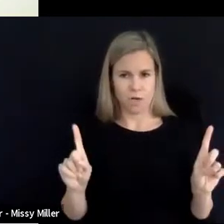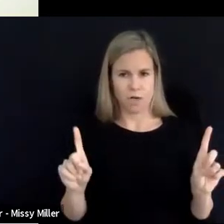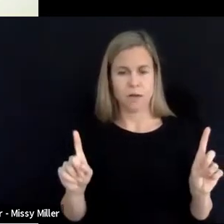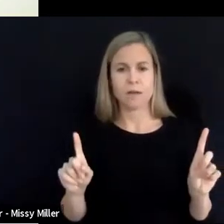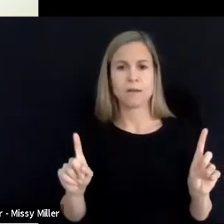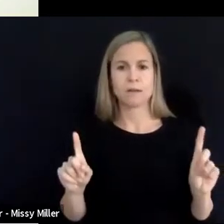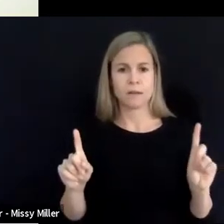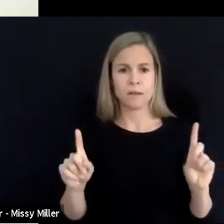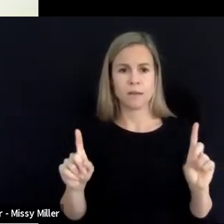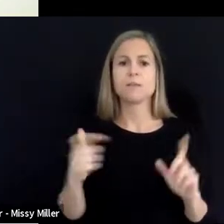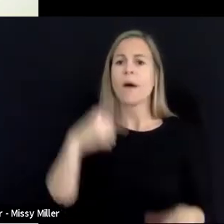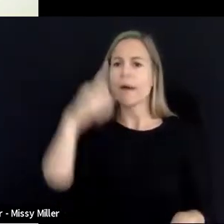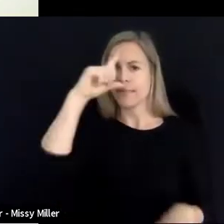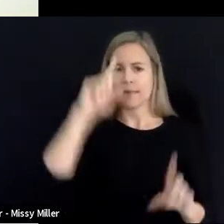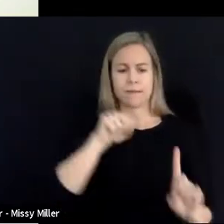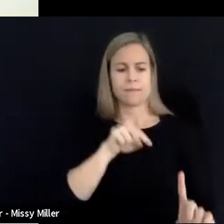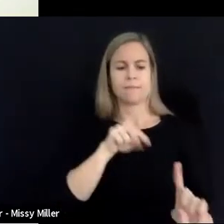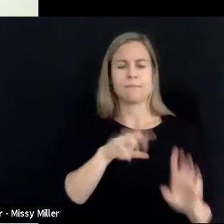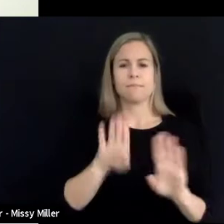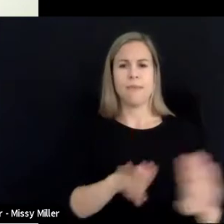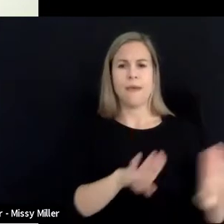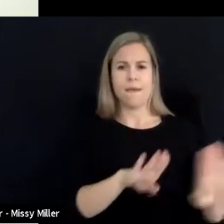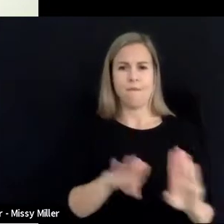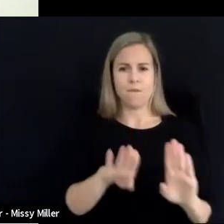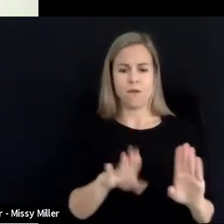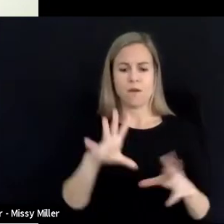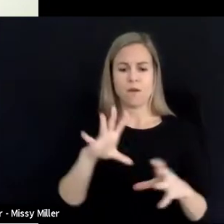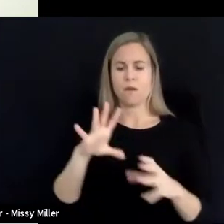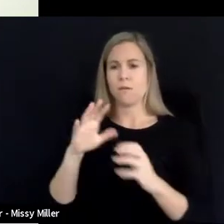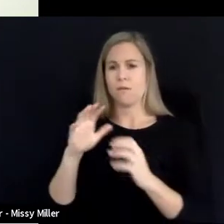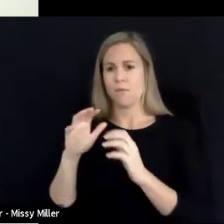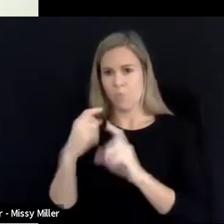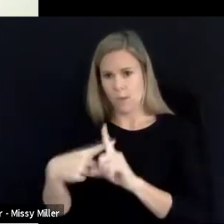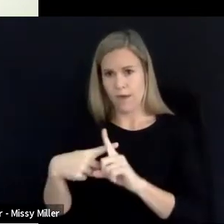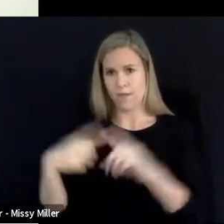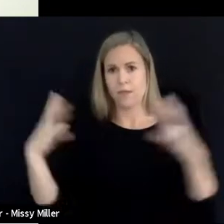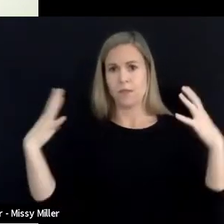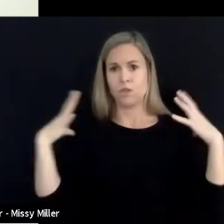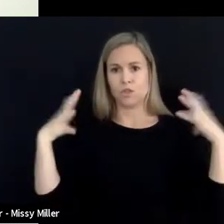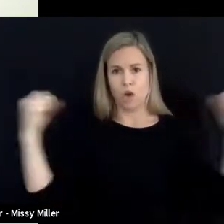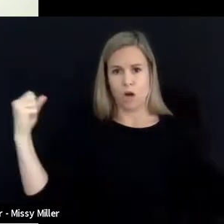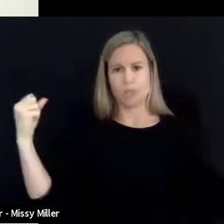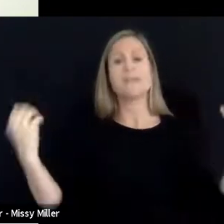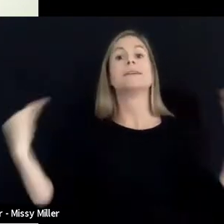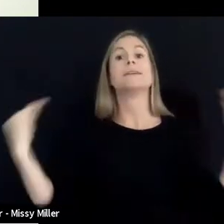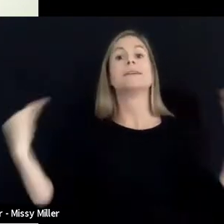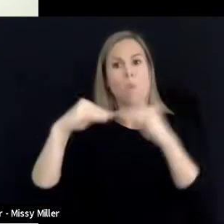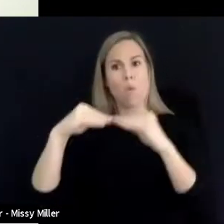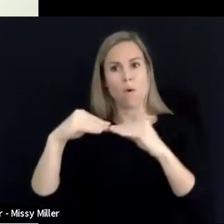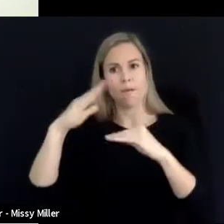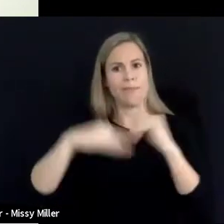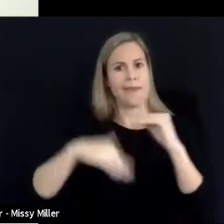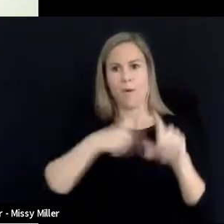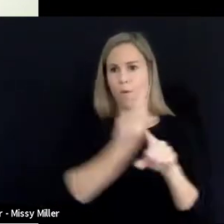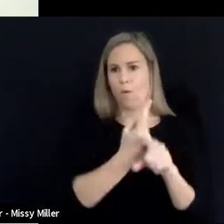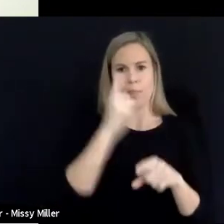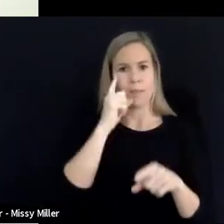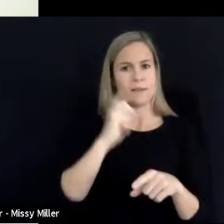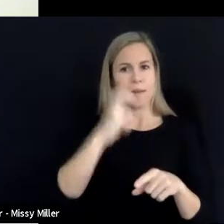I think the behavior, and certainly in charge syndrome is, more than just the deaf-blindness because there are many other factors associated.